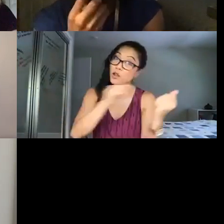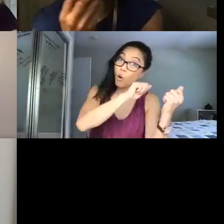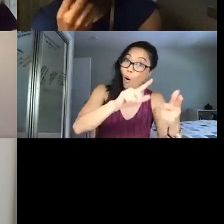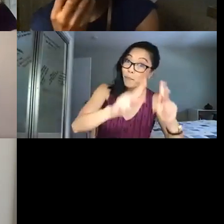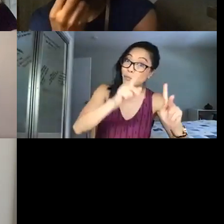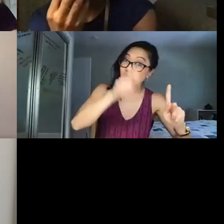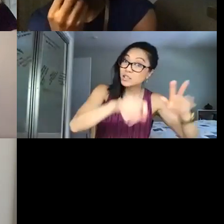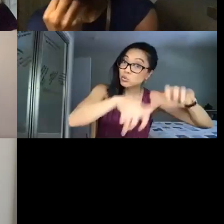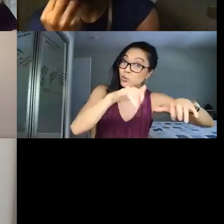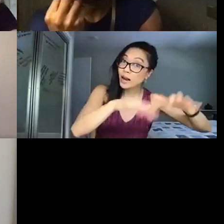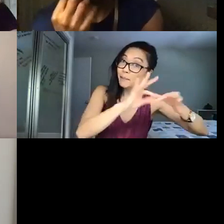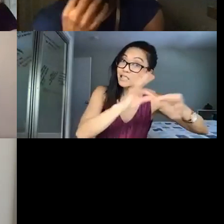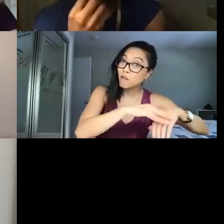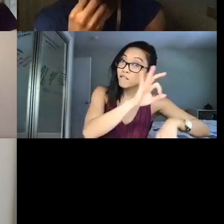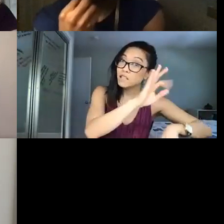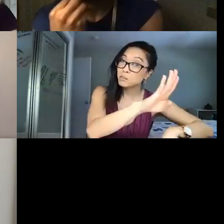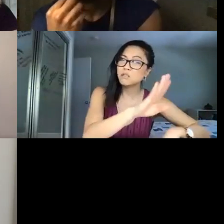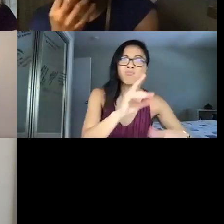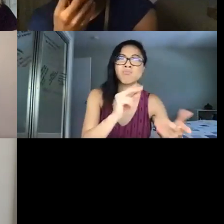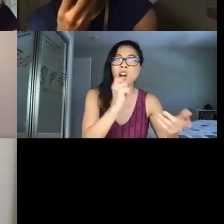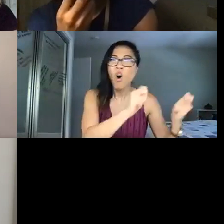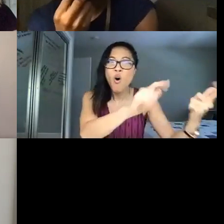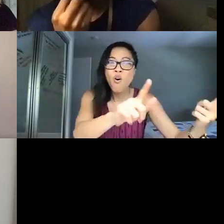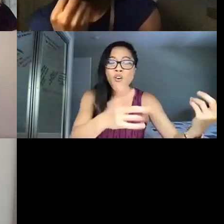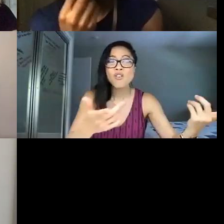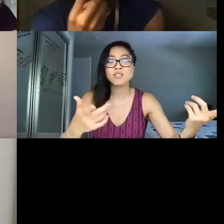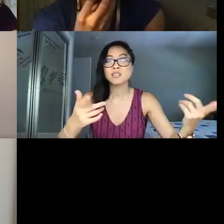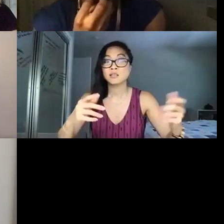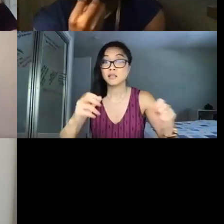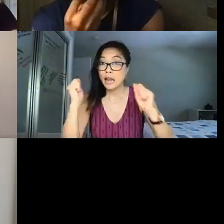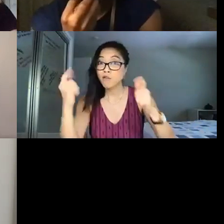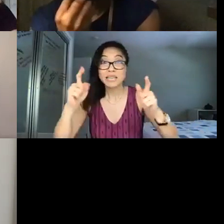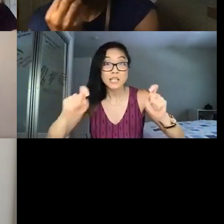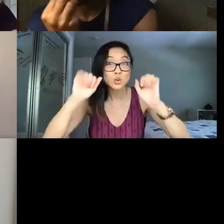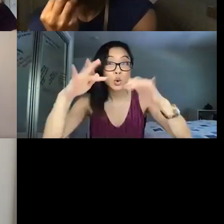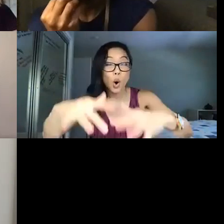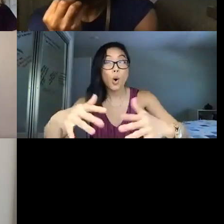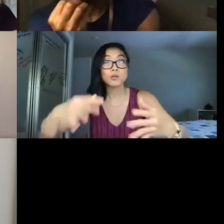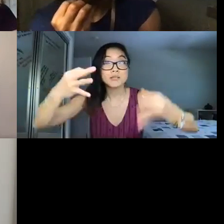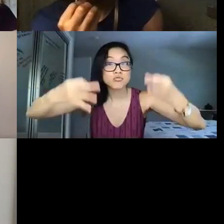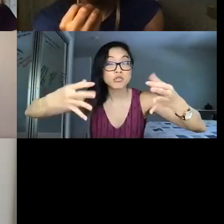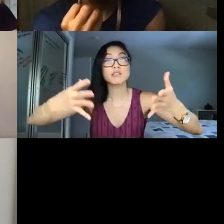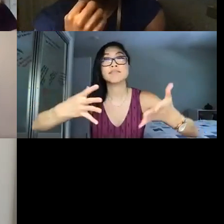Everybody doesn't need to be giving city council hearing testimony. We all have our role to play and if we're clear about